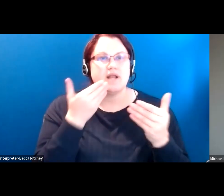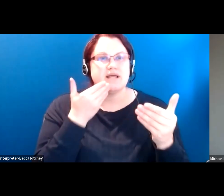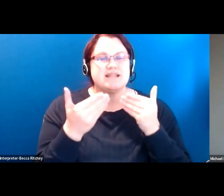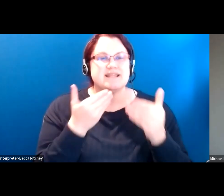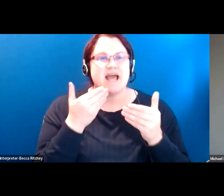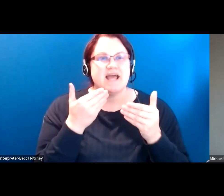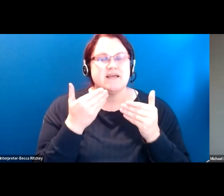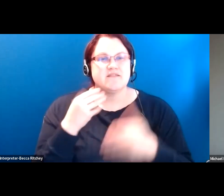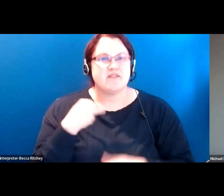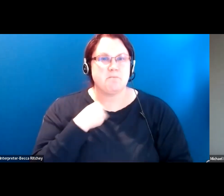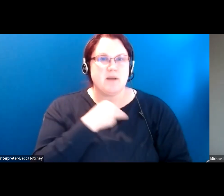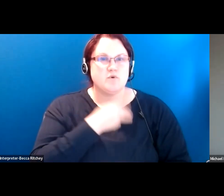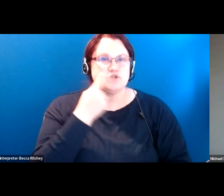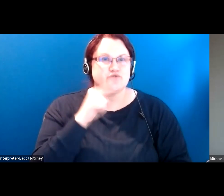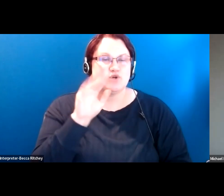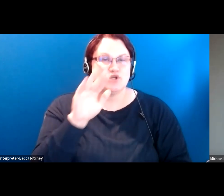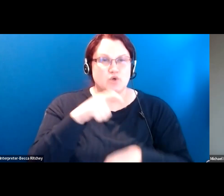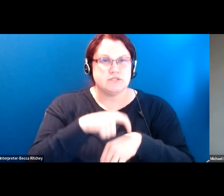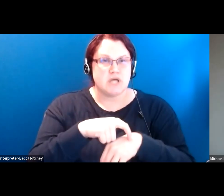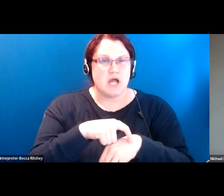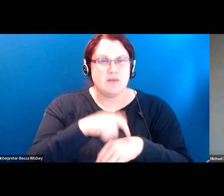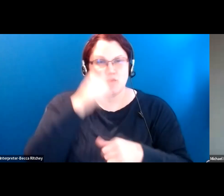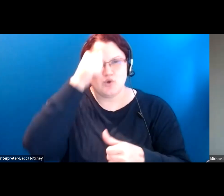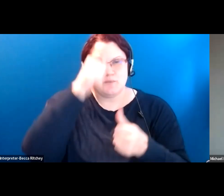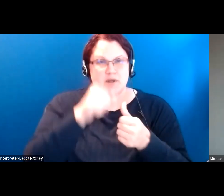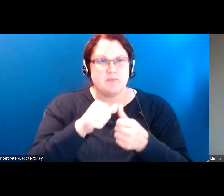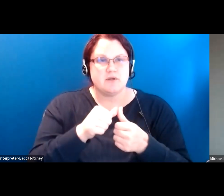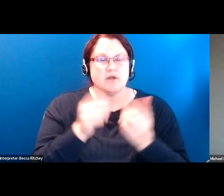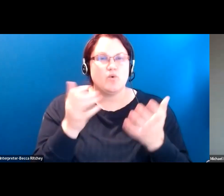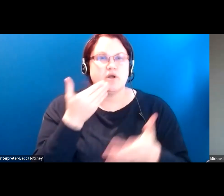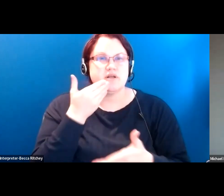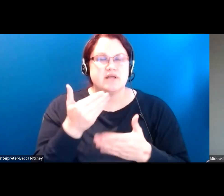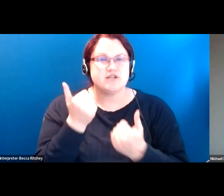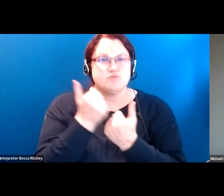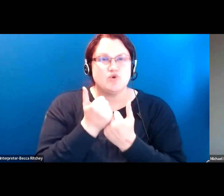members for their time and reflections. I also want to thank our supporter education organizations,